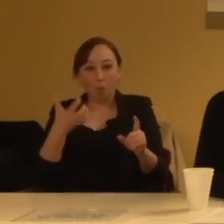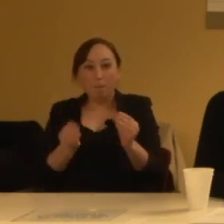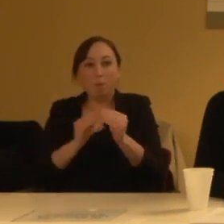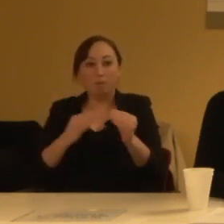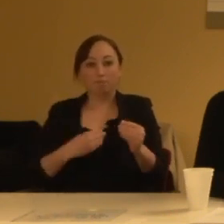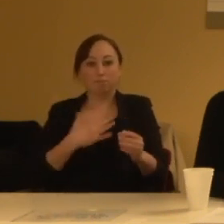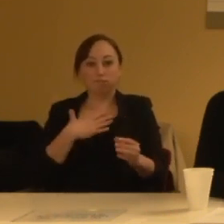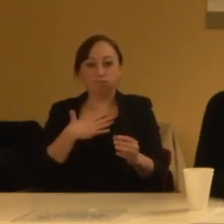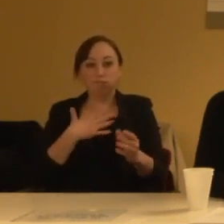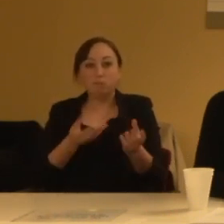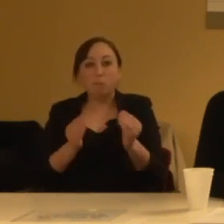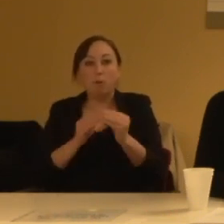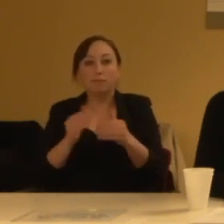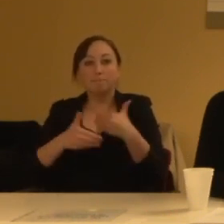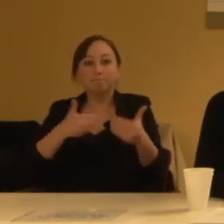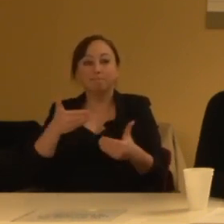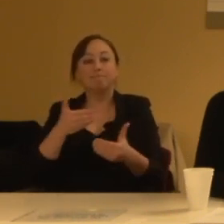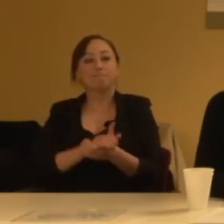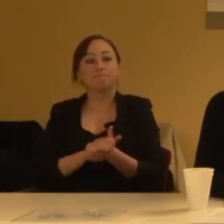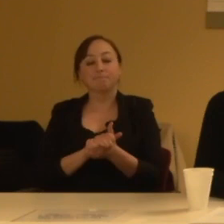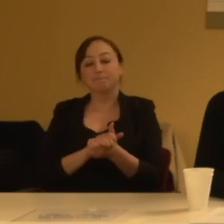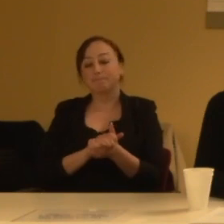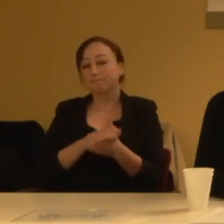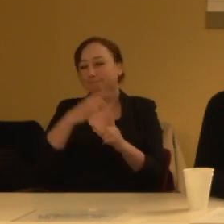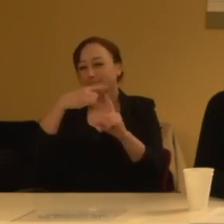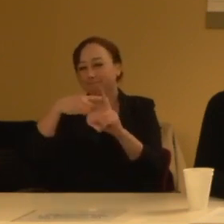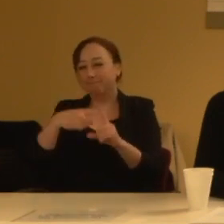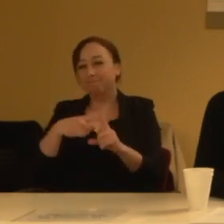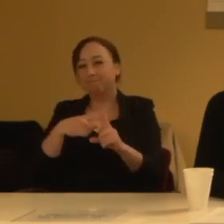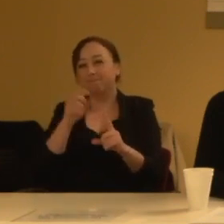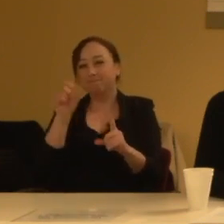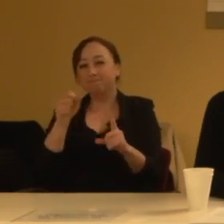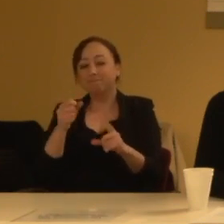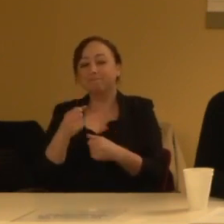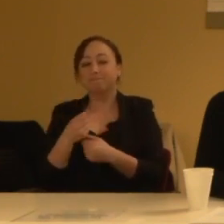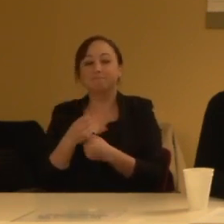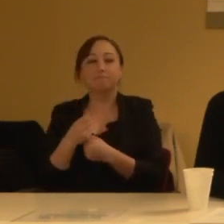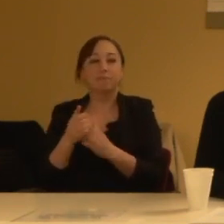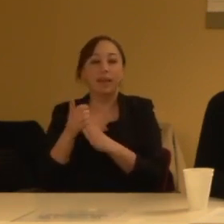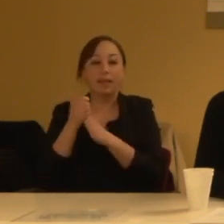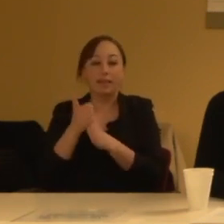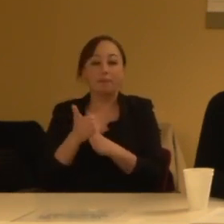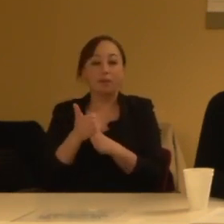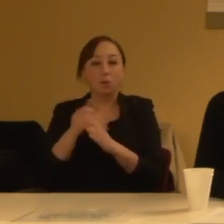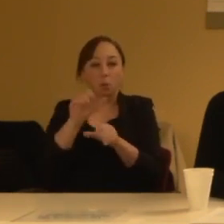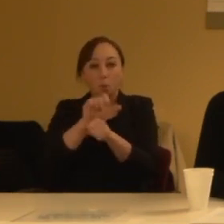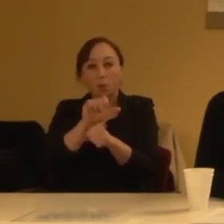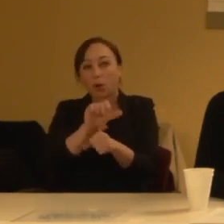And so in terms of the highlights, you know, that has led me to working at places like Great Plains